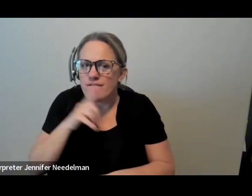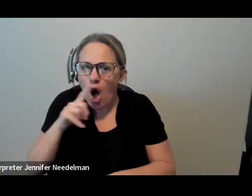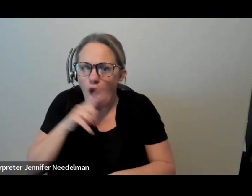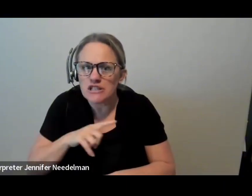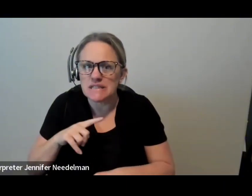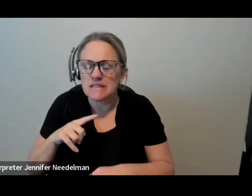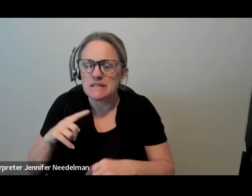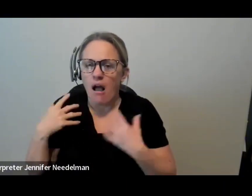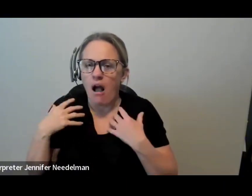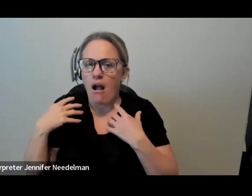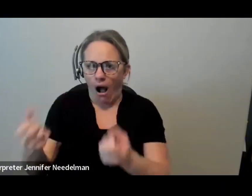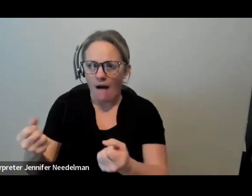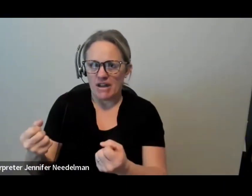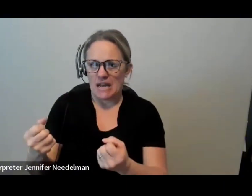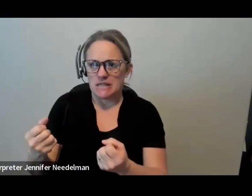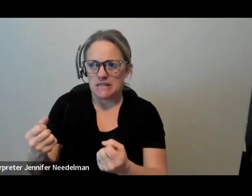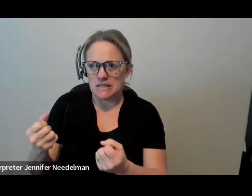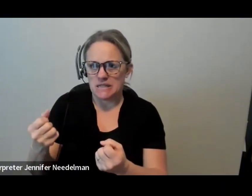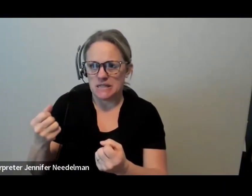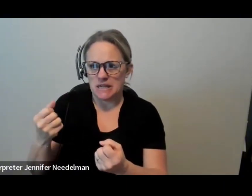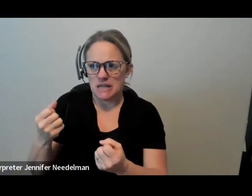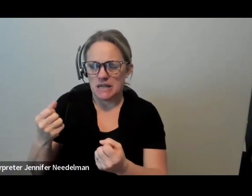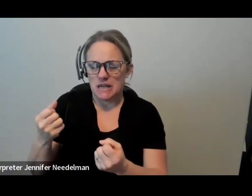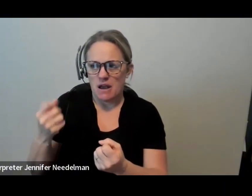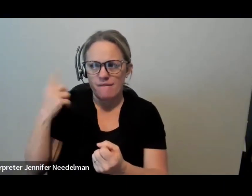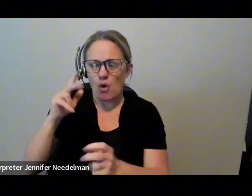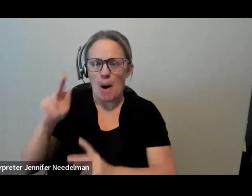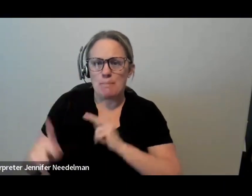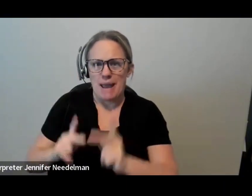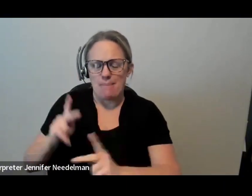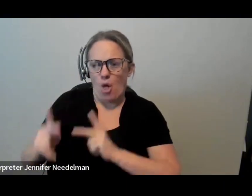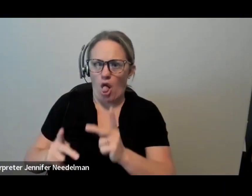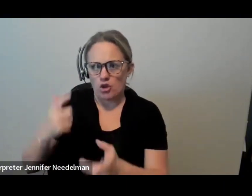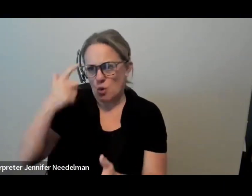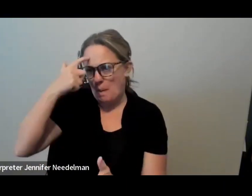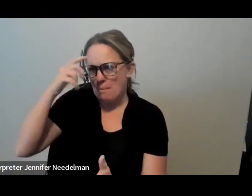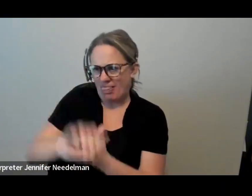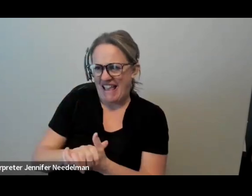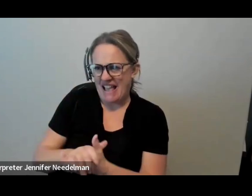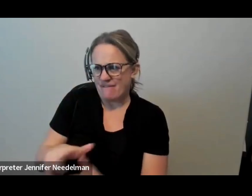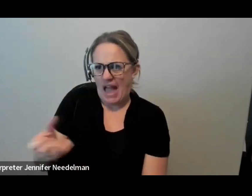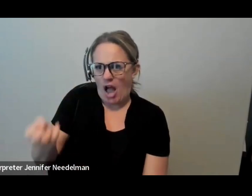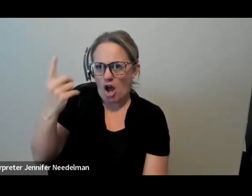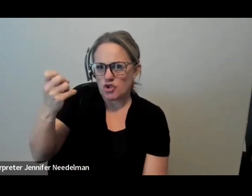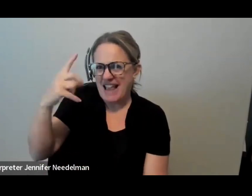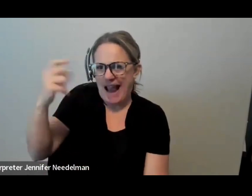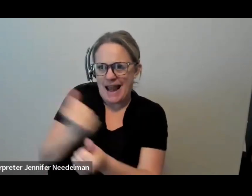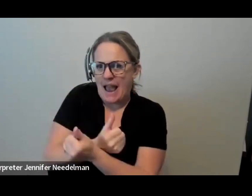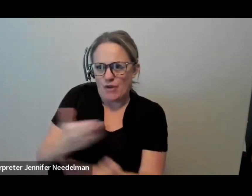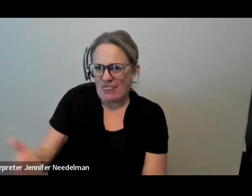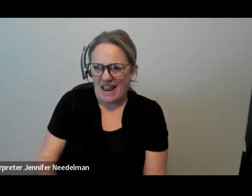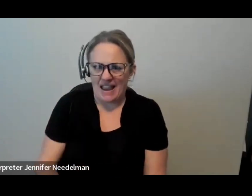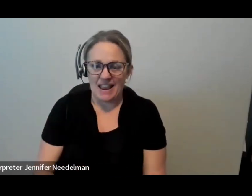who are learning accessibility to believe that they understand it all. I've been doing this work for 20 years